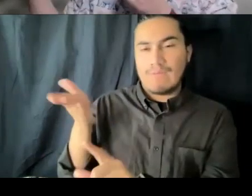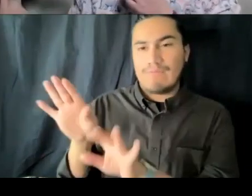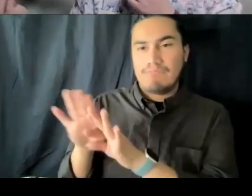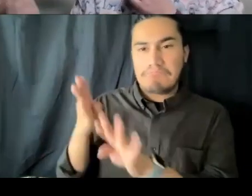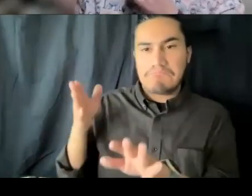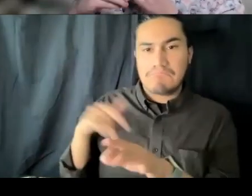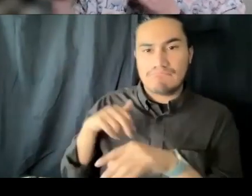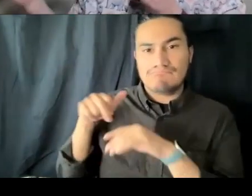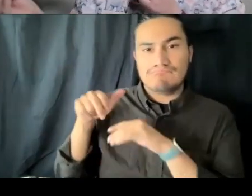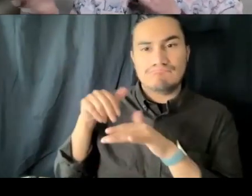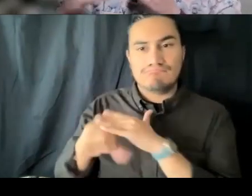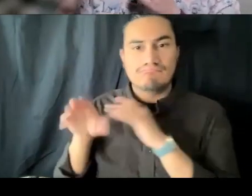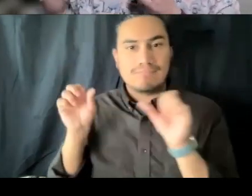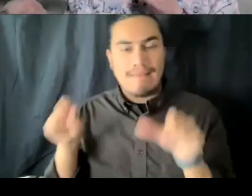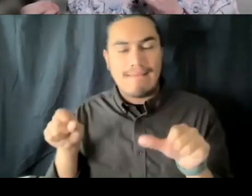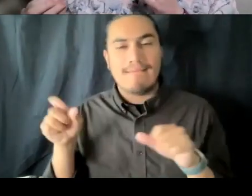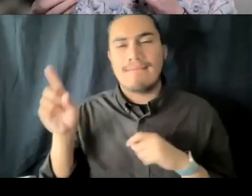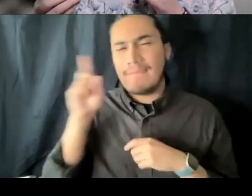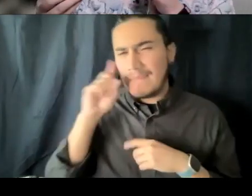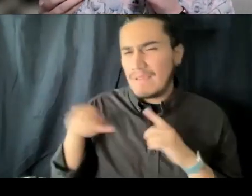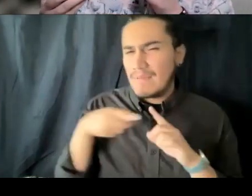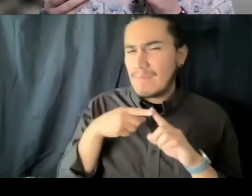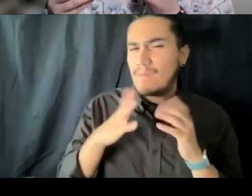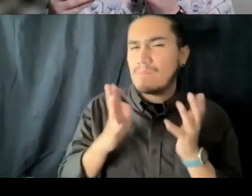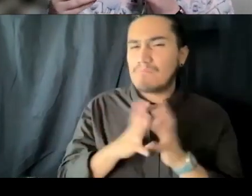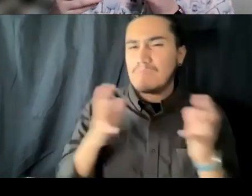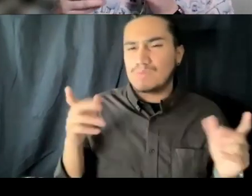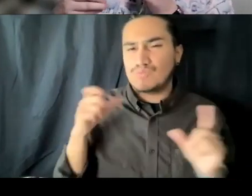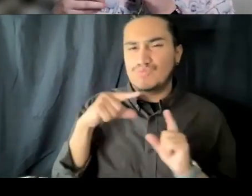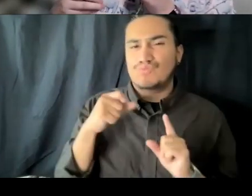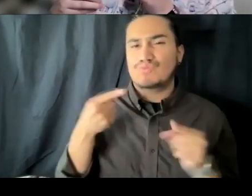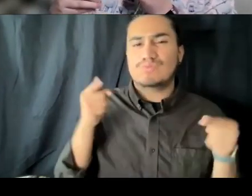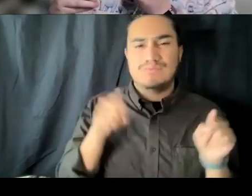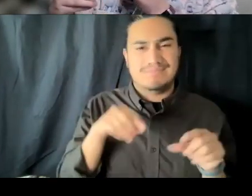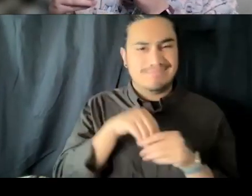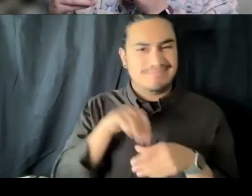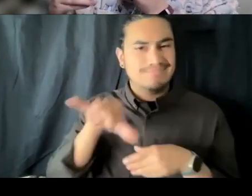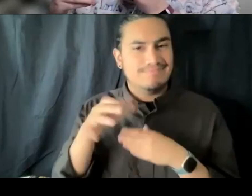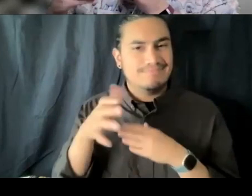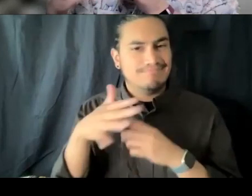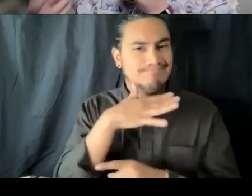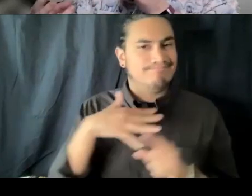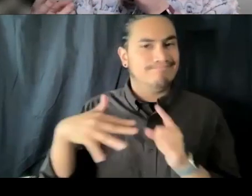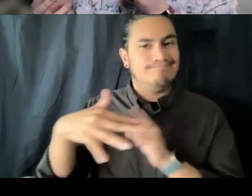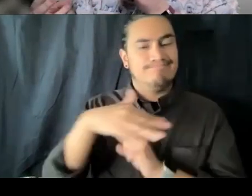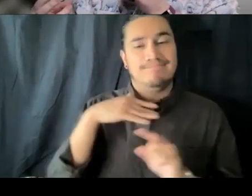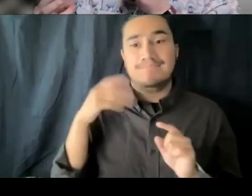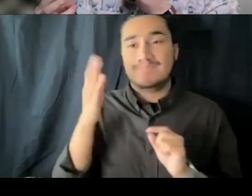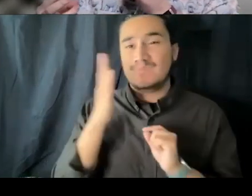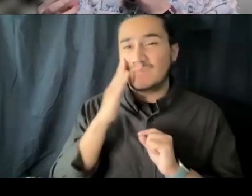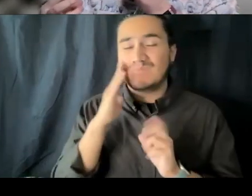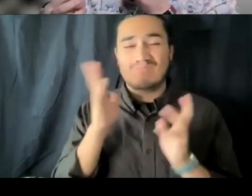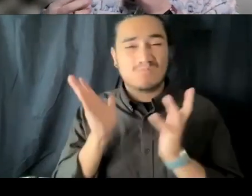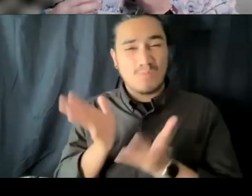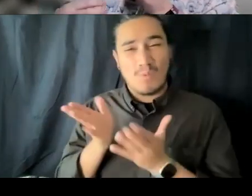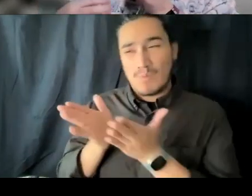and think about the level of stimulation that's happening. If you're, you know, talking to somebody who's in a crisis